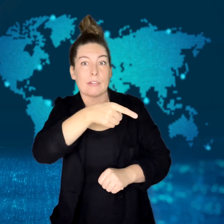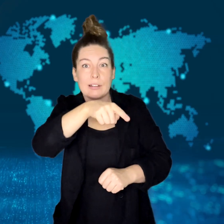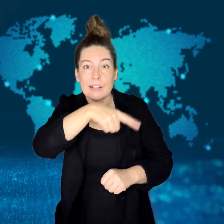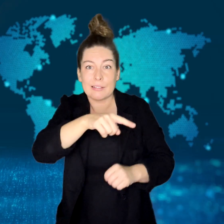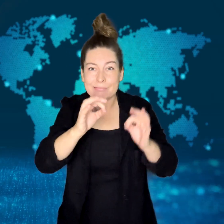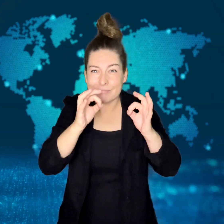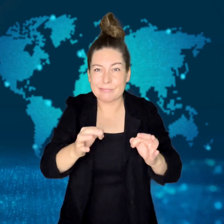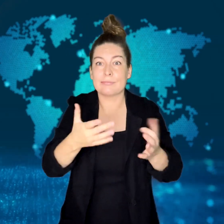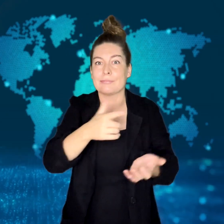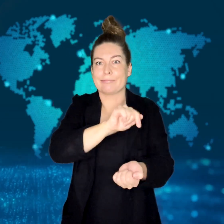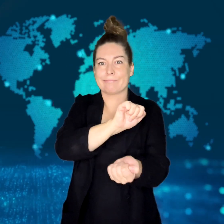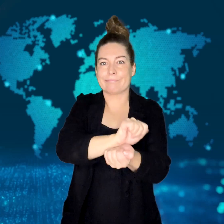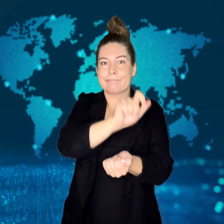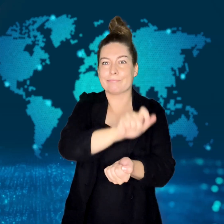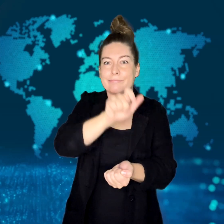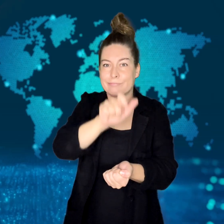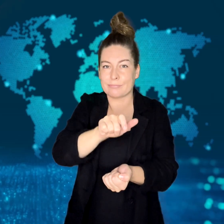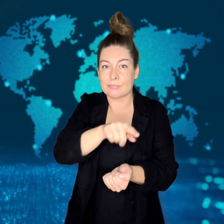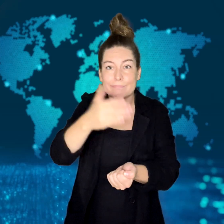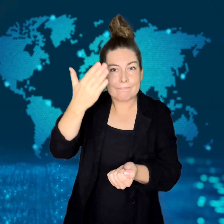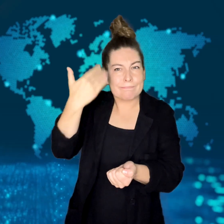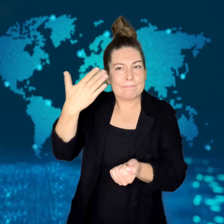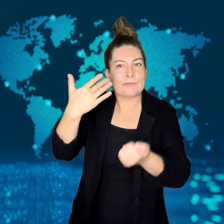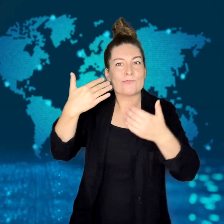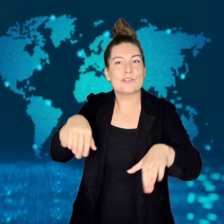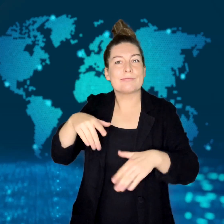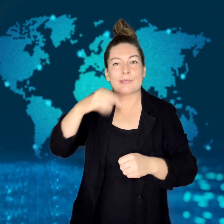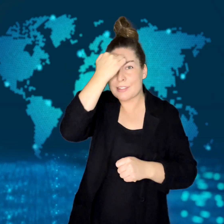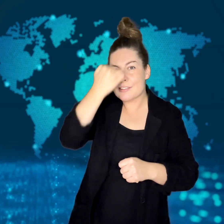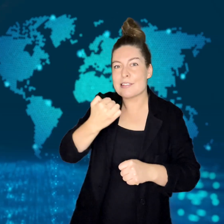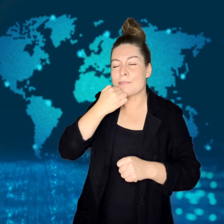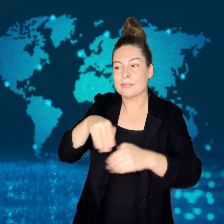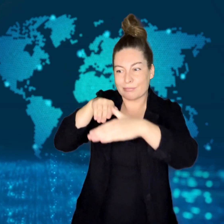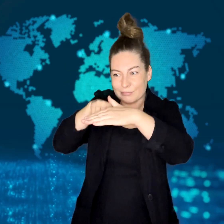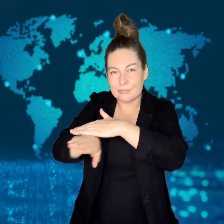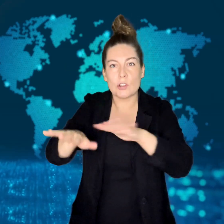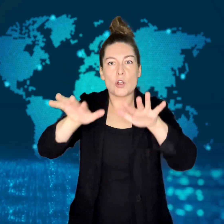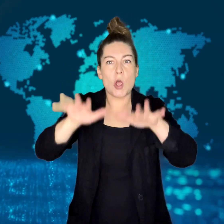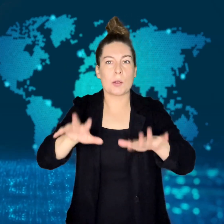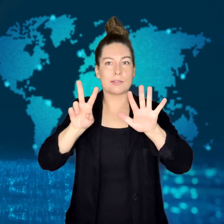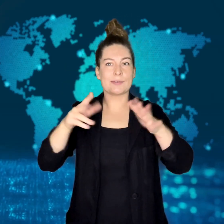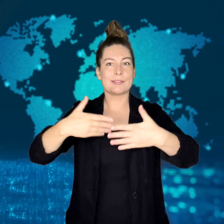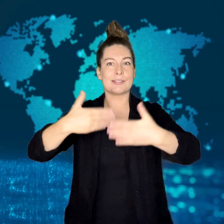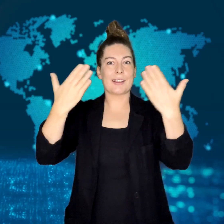Three hostages were all kidnapped on 7th October when Hamas